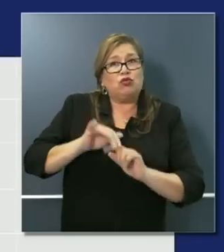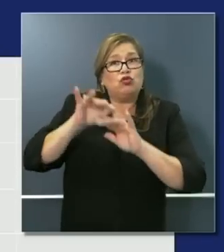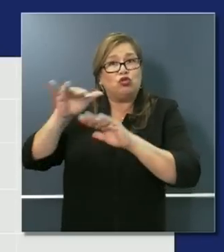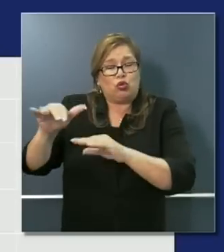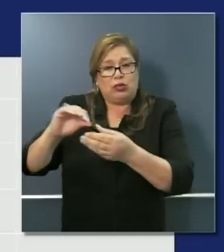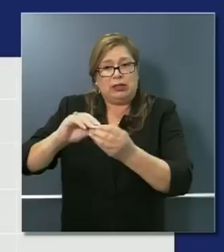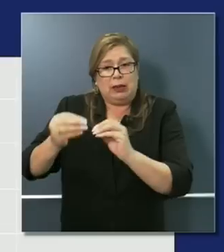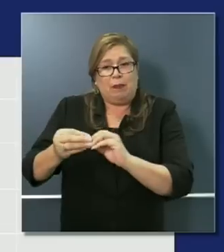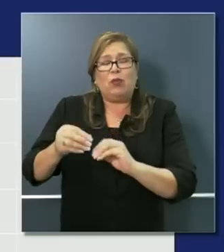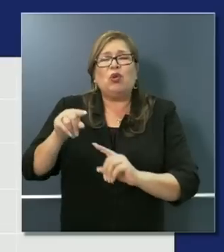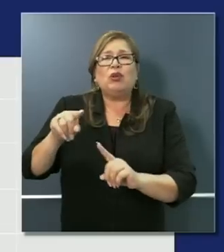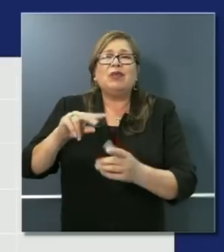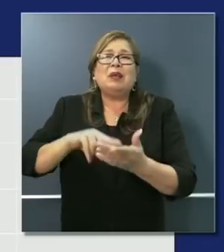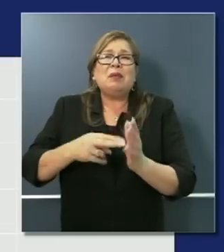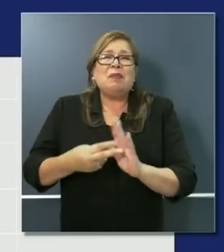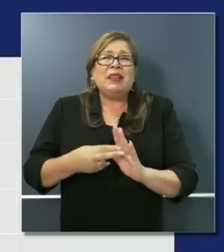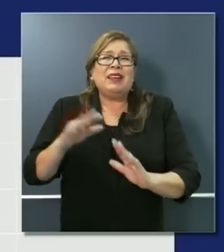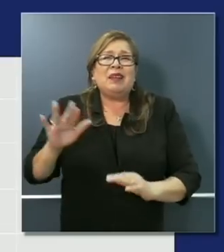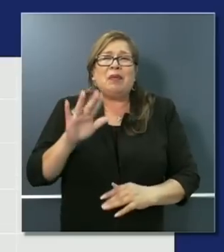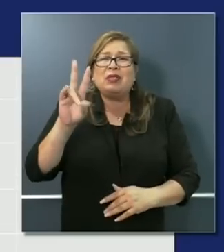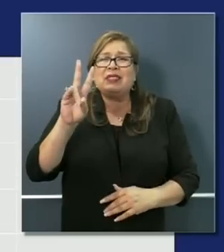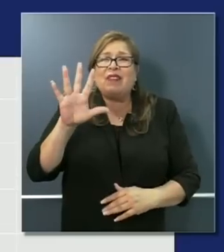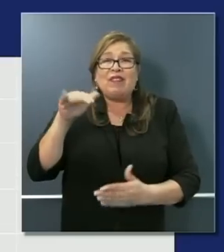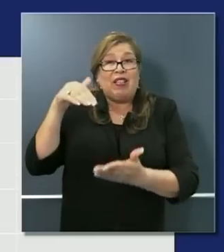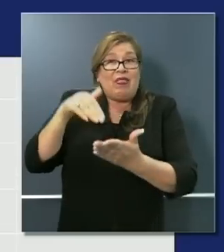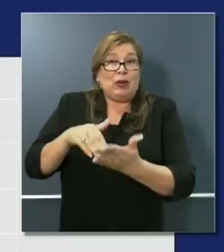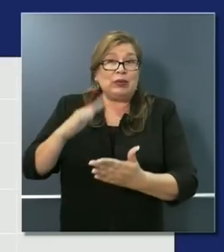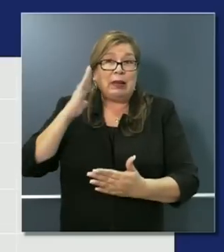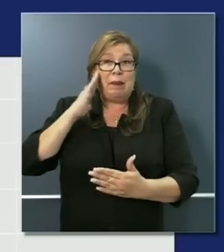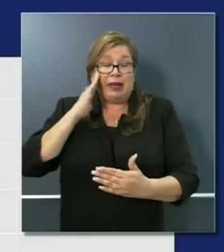THIS LINE IS WHERE WE PROJECT TO BE WITH OUR PHASE 1 SURGE